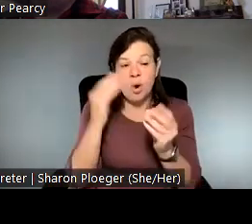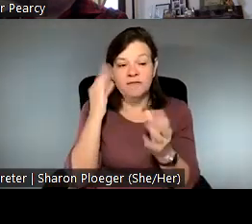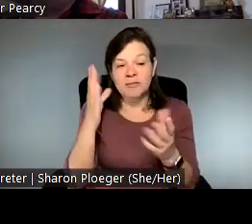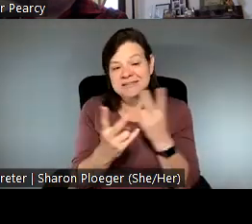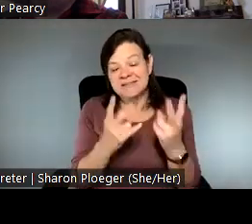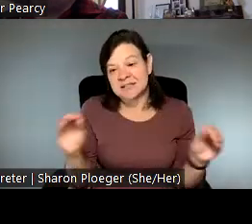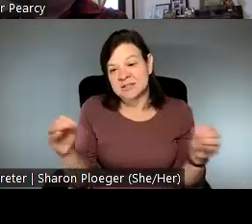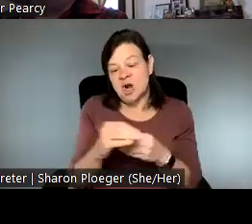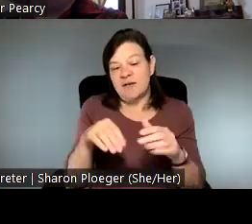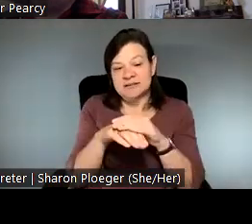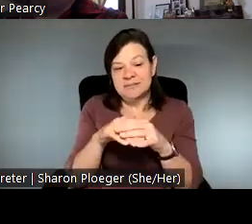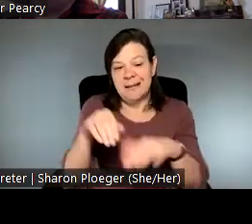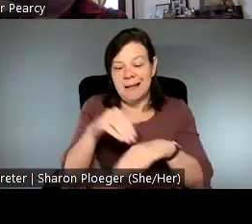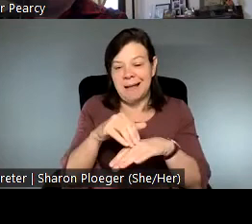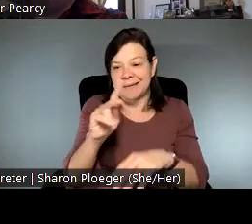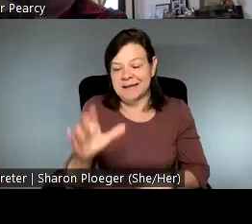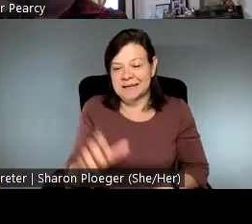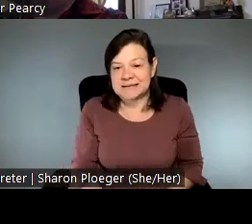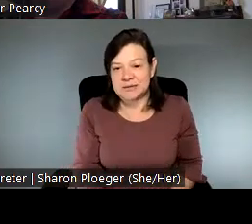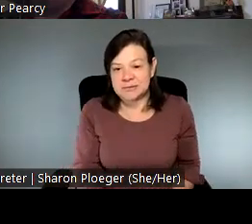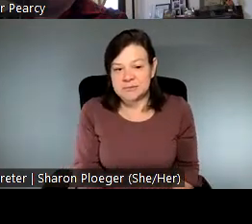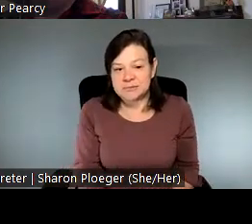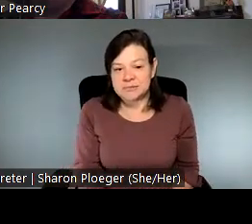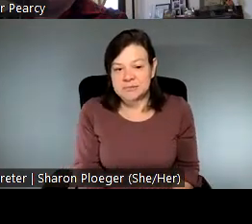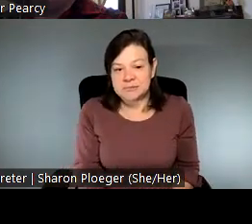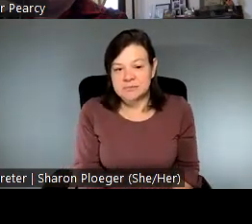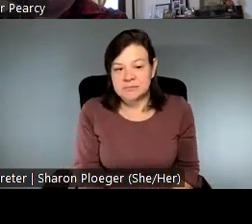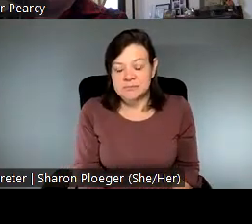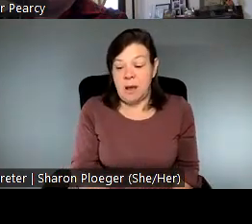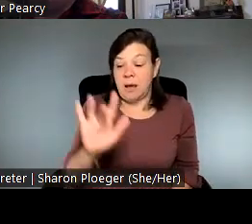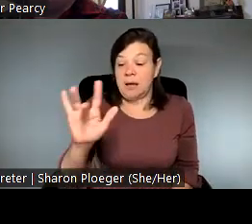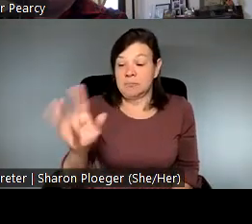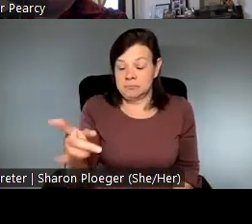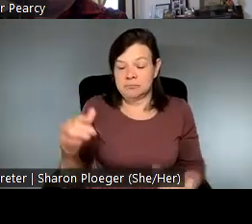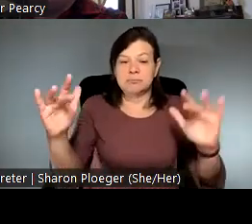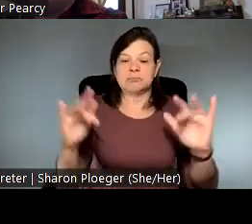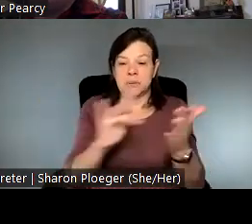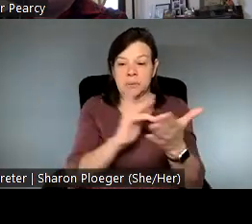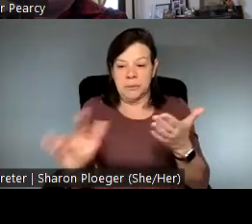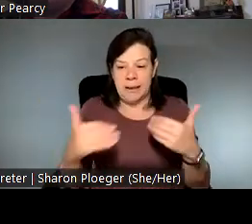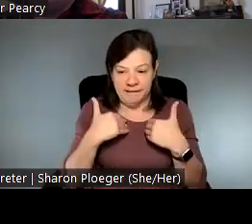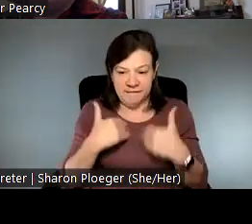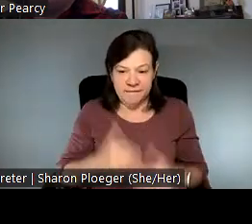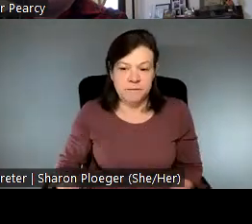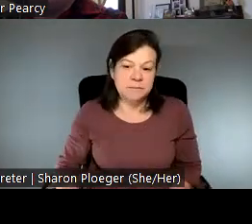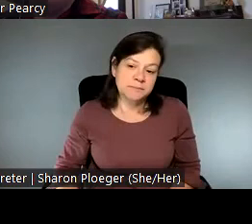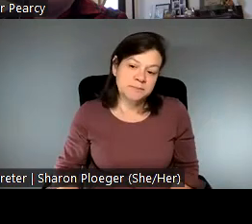at the Kennedy Center and I'm going to hit Enter so that I get onto the next line. And then let's see if we can find it.